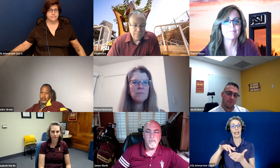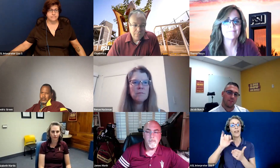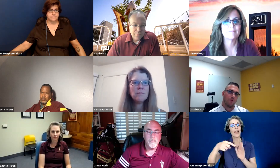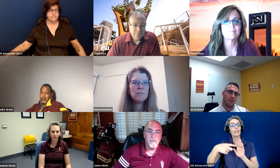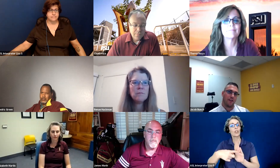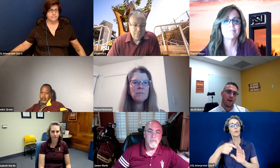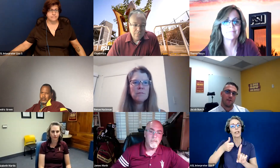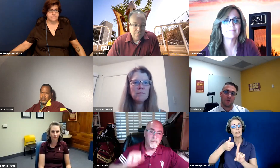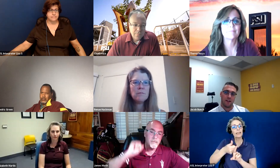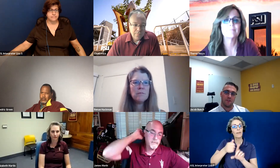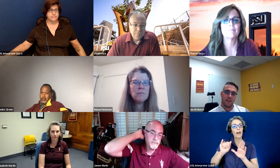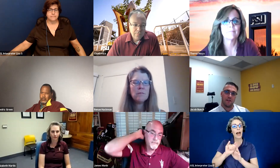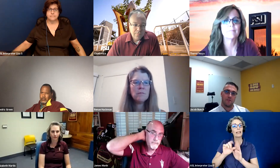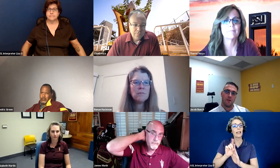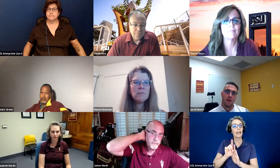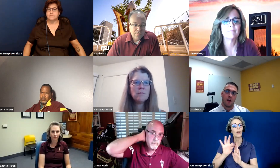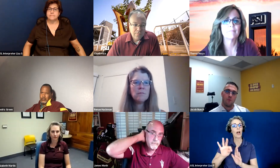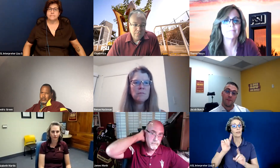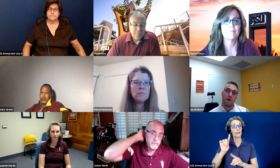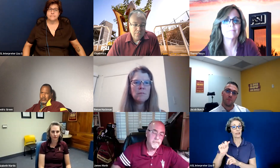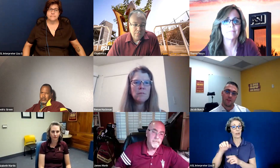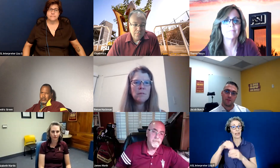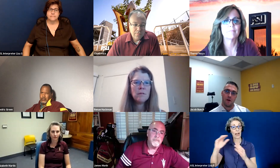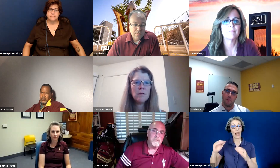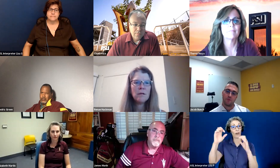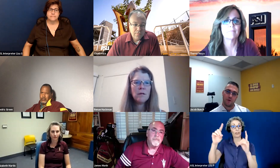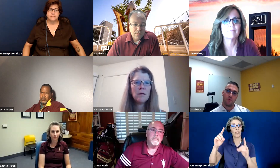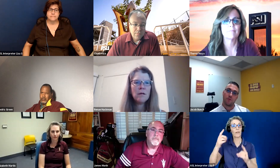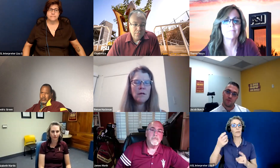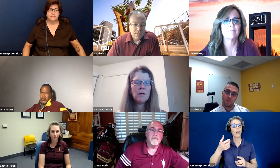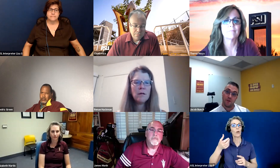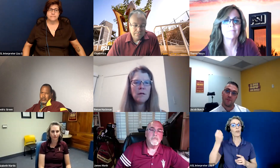of disability in higher education is a withheld by almost three fourths of students